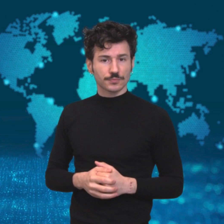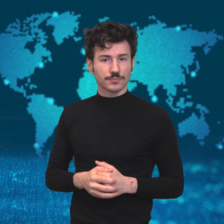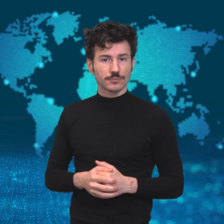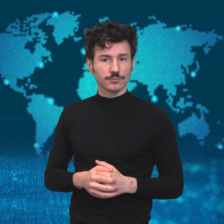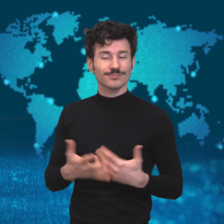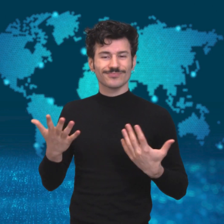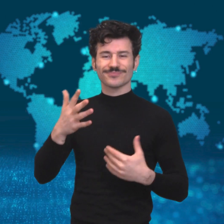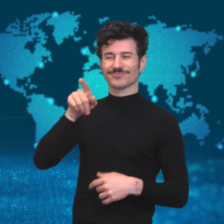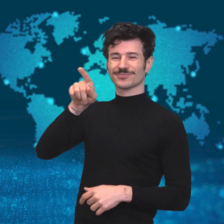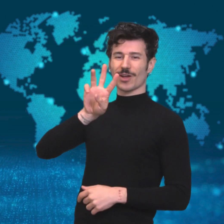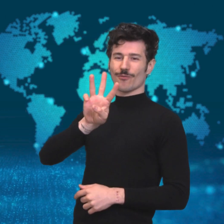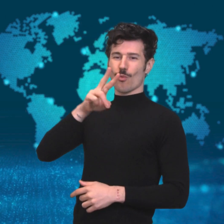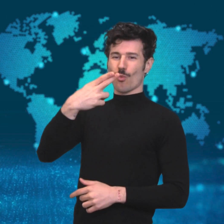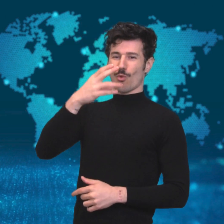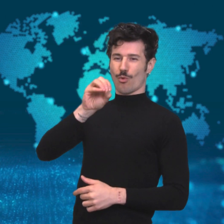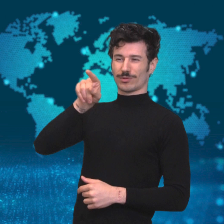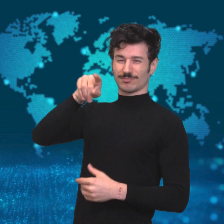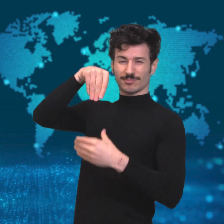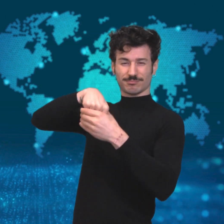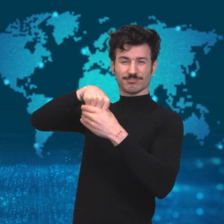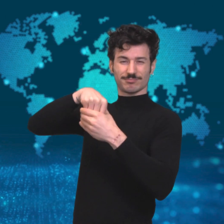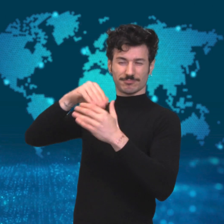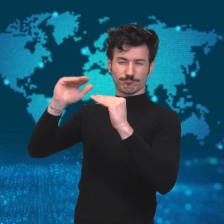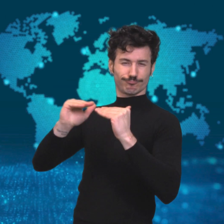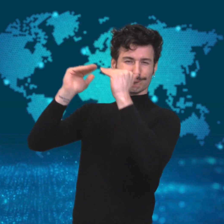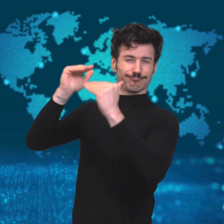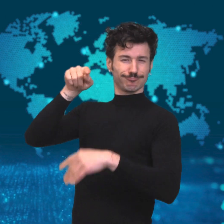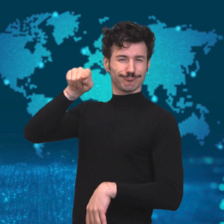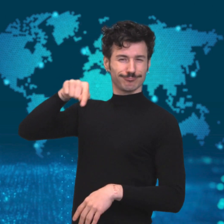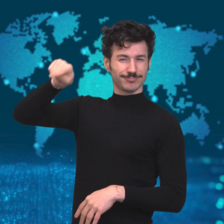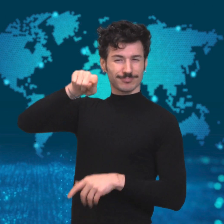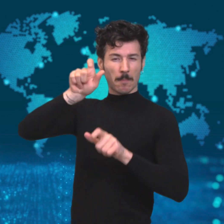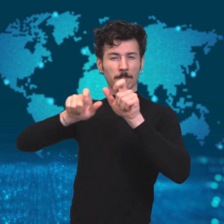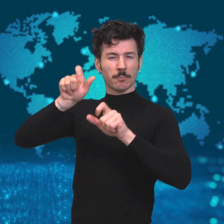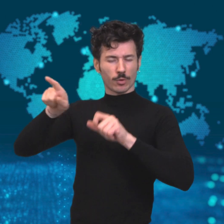Experts from the World Health Organization (WHO)